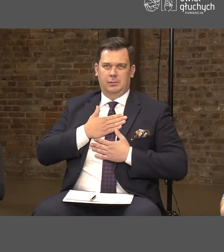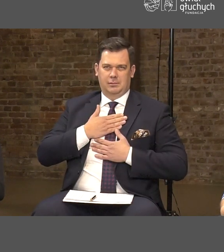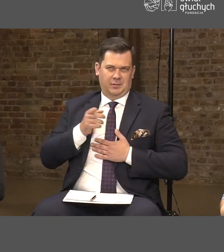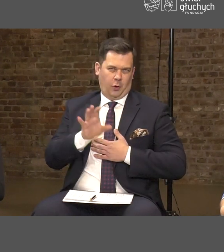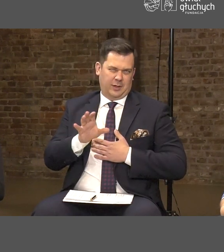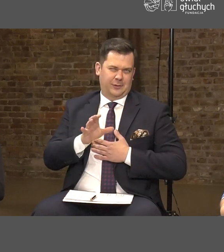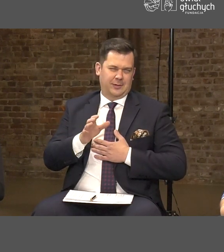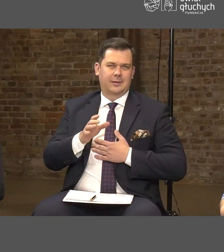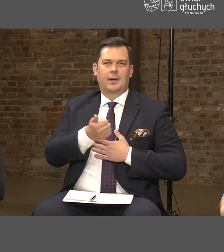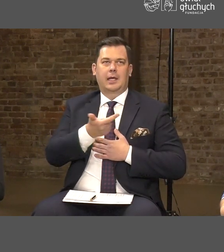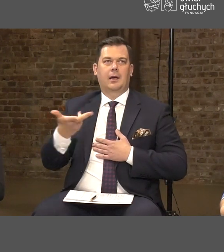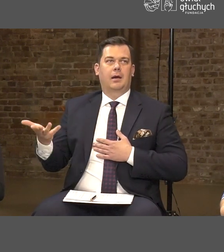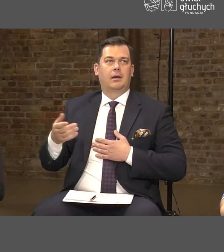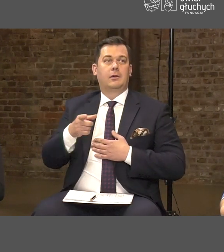Have you watched? Several films.